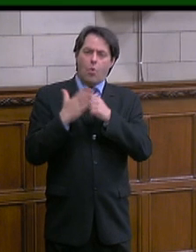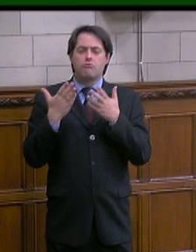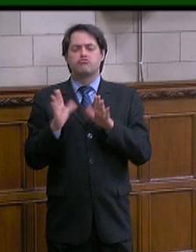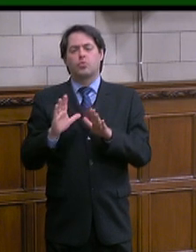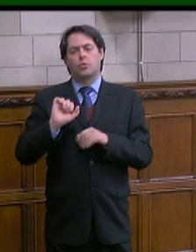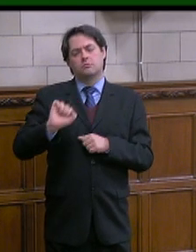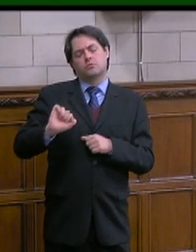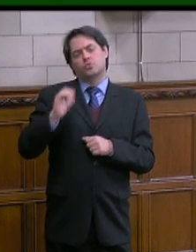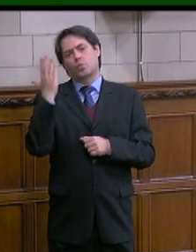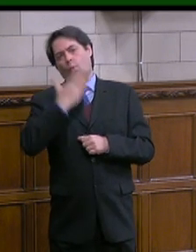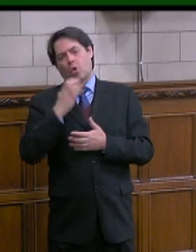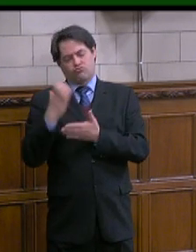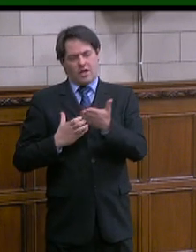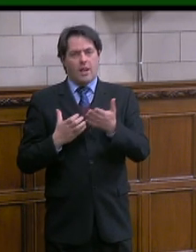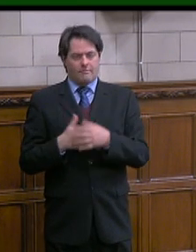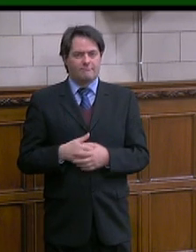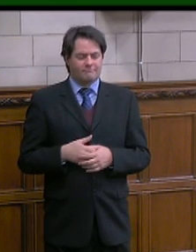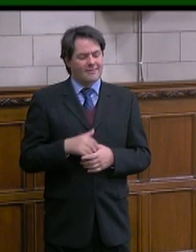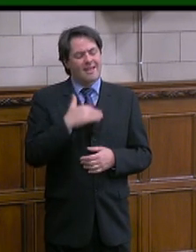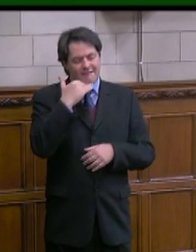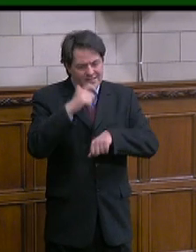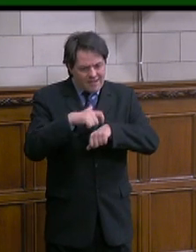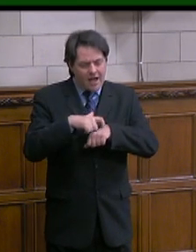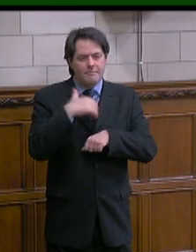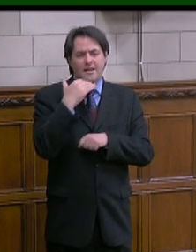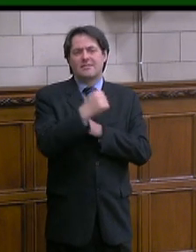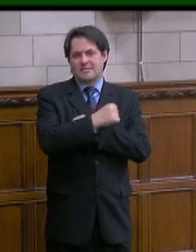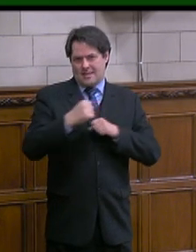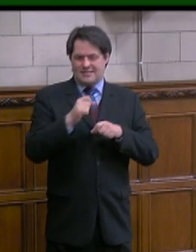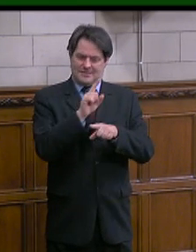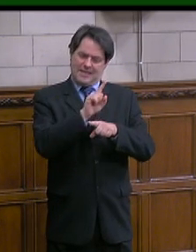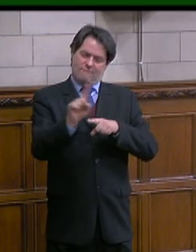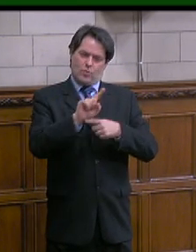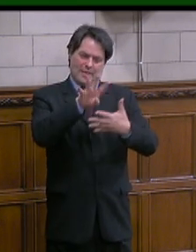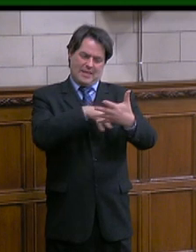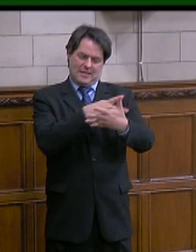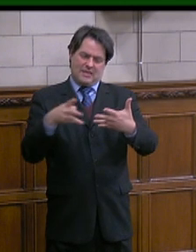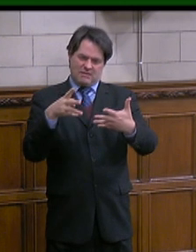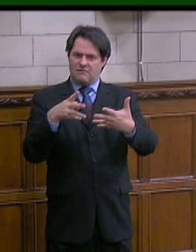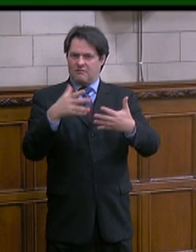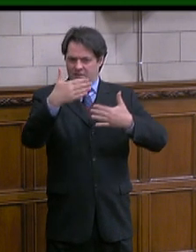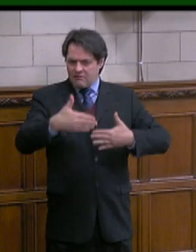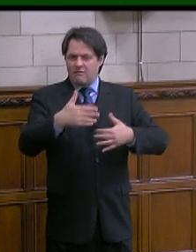There is enough time and space in the school day, in each week, term and year, to expand